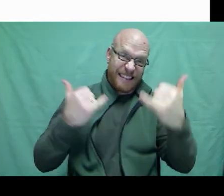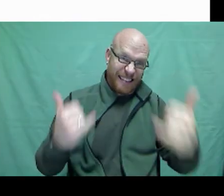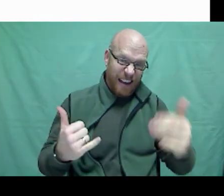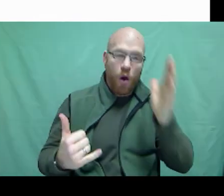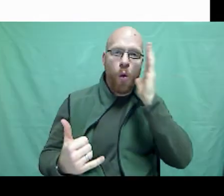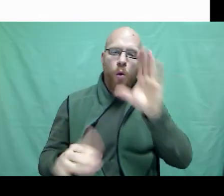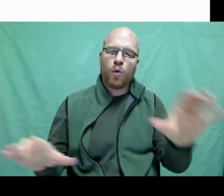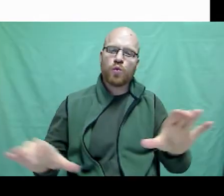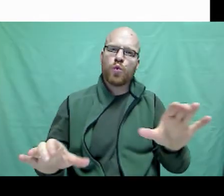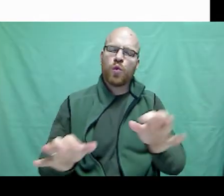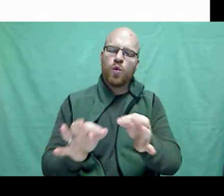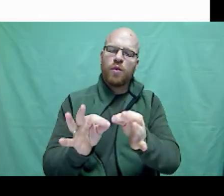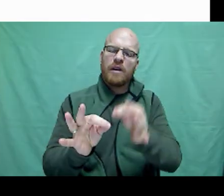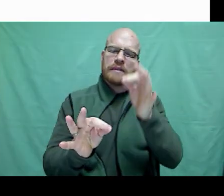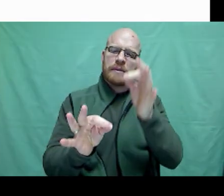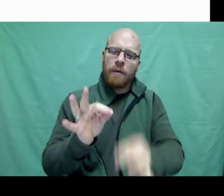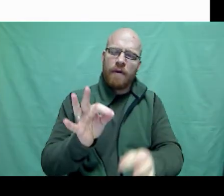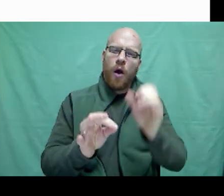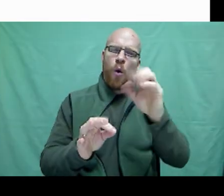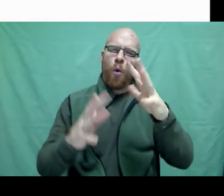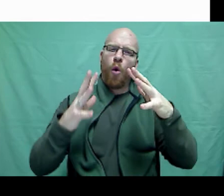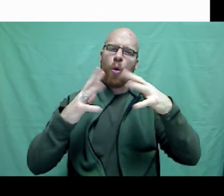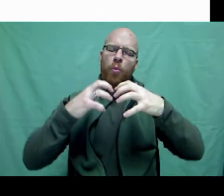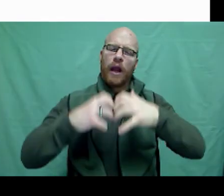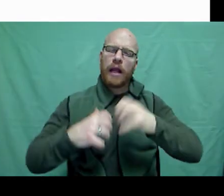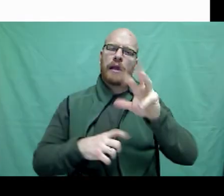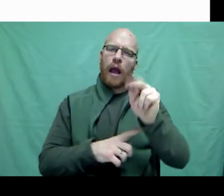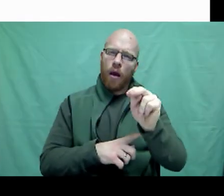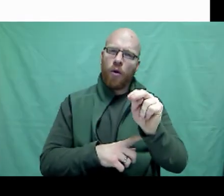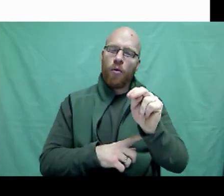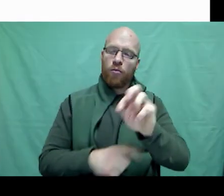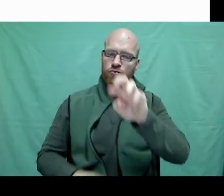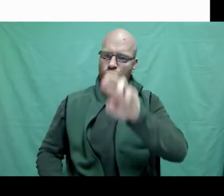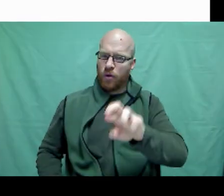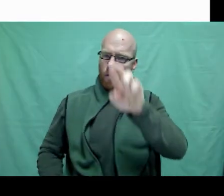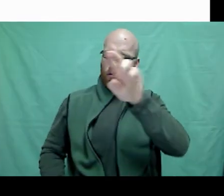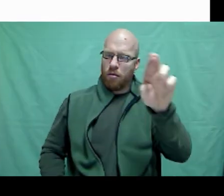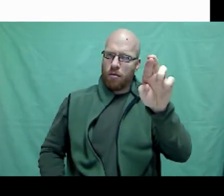Now, next we're going to work on simplifying or breaking